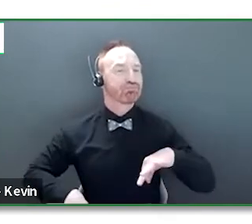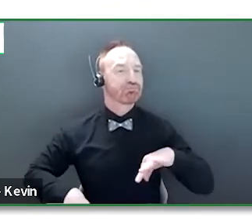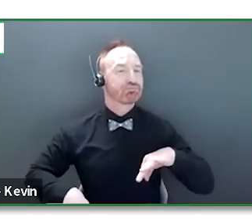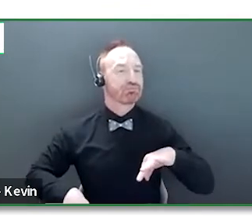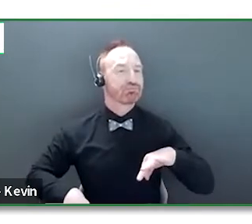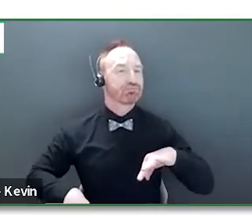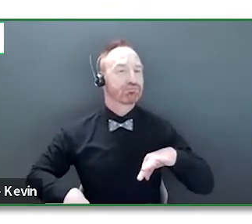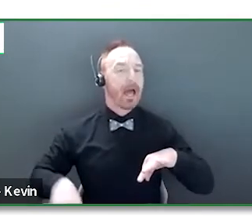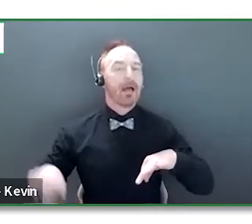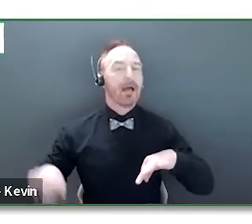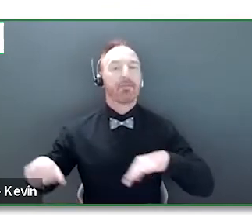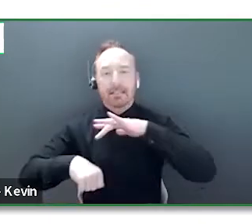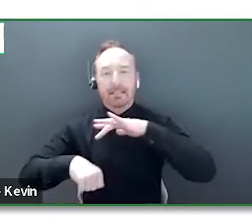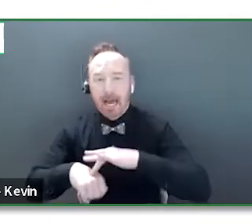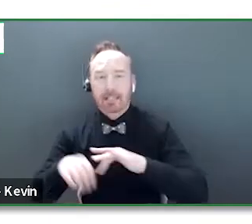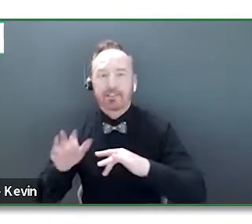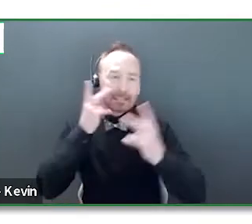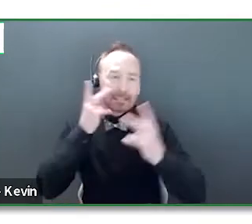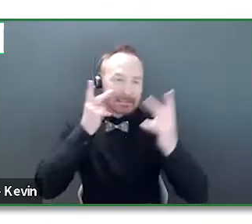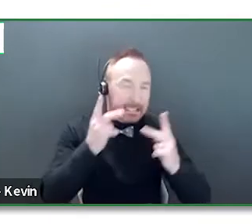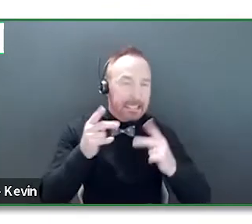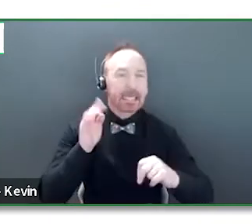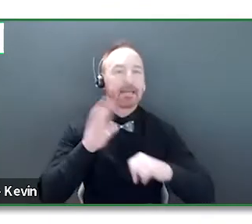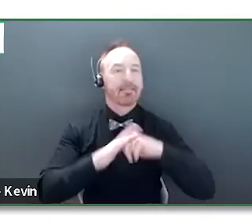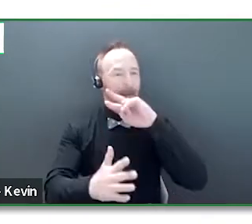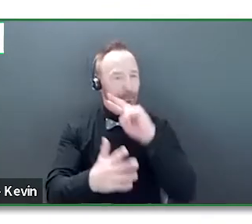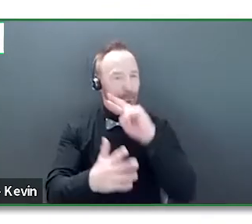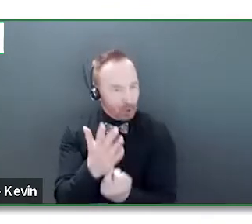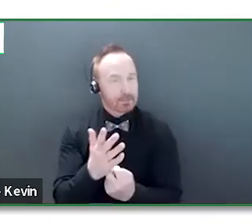connection. I was just talking about um